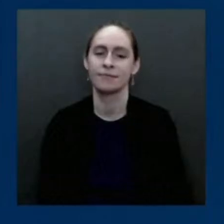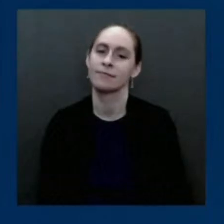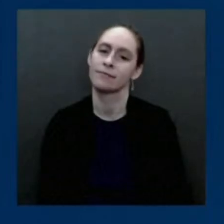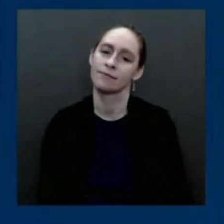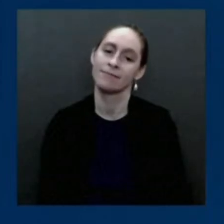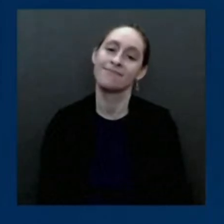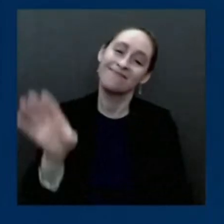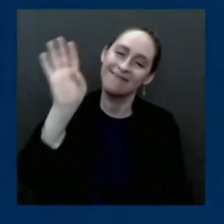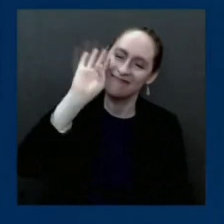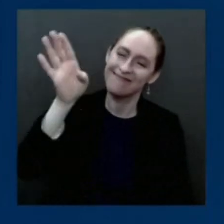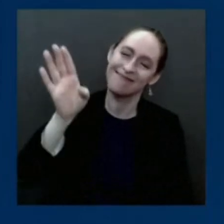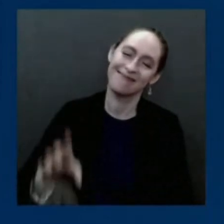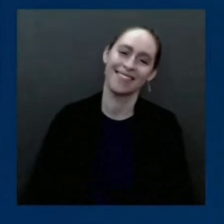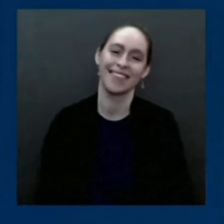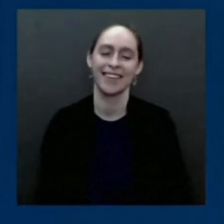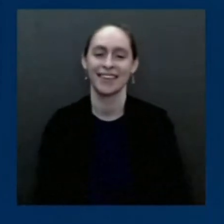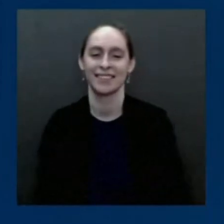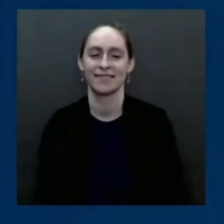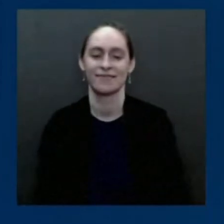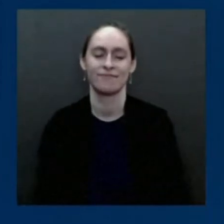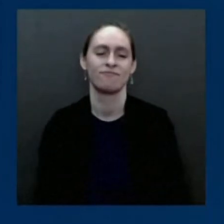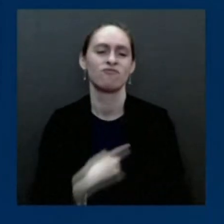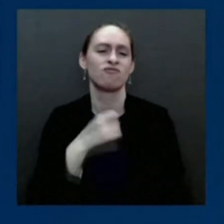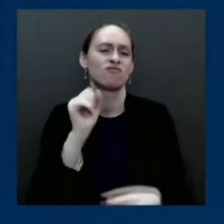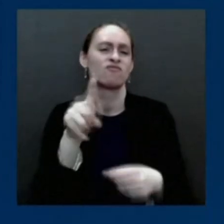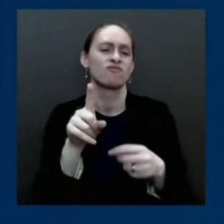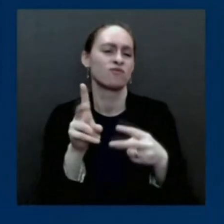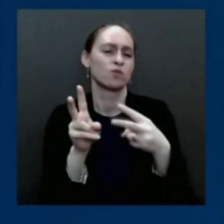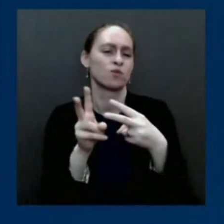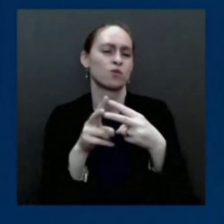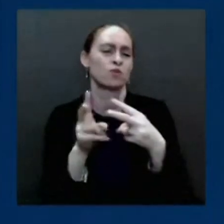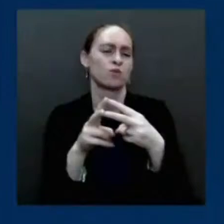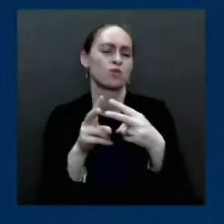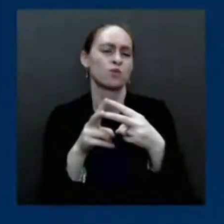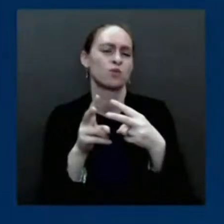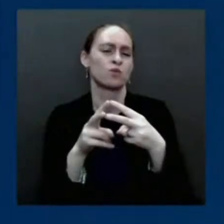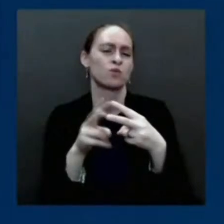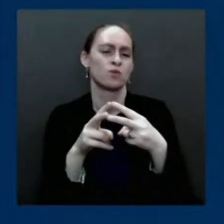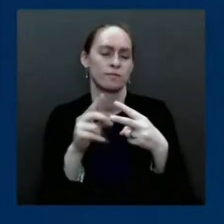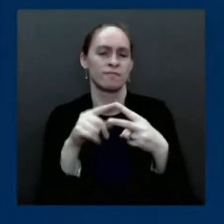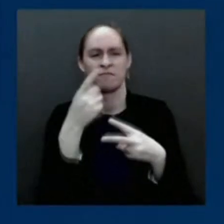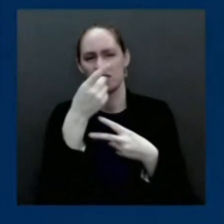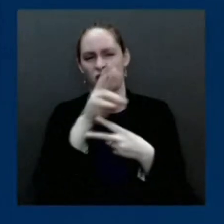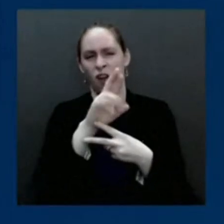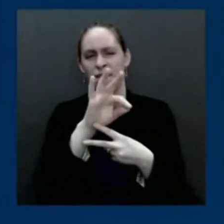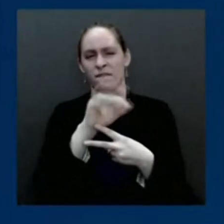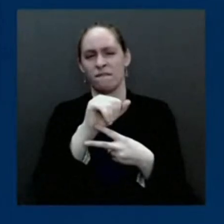HI. THANK YOU GUYS FOR DOING THIS. TWO QUICK QUESTIONS.